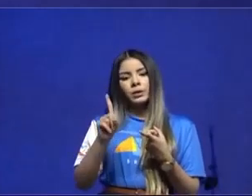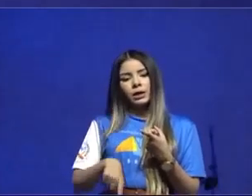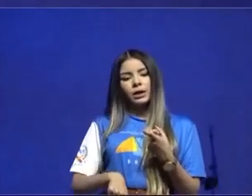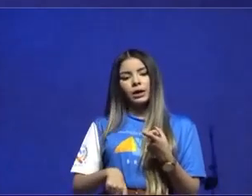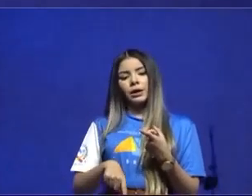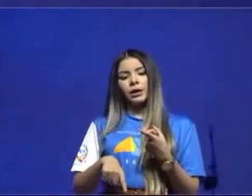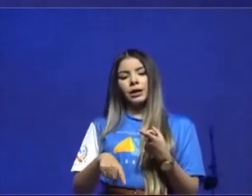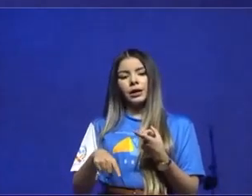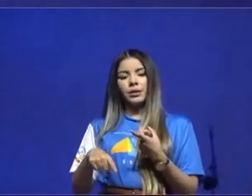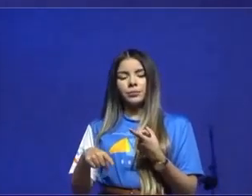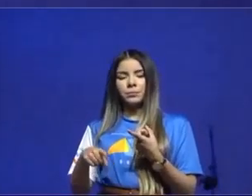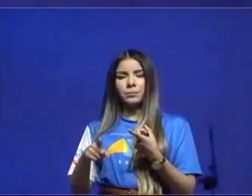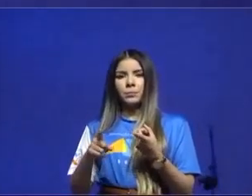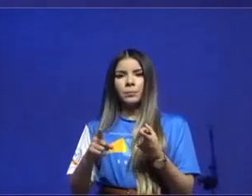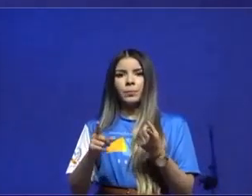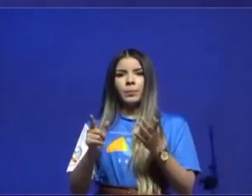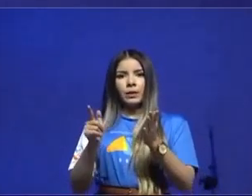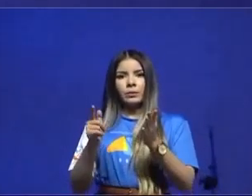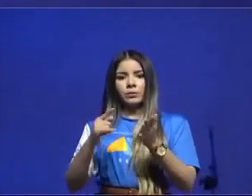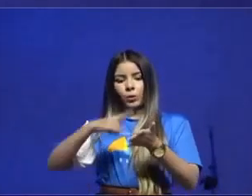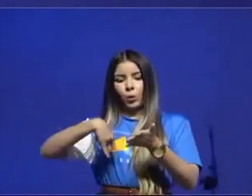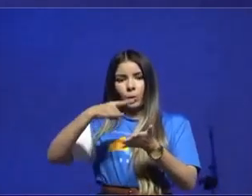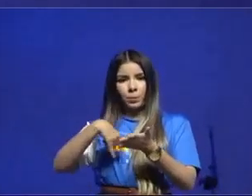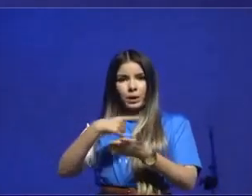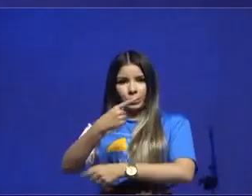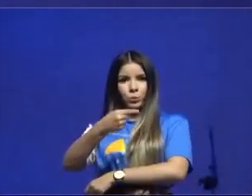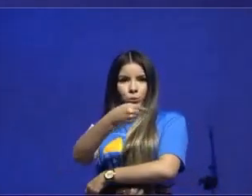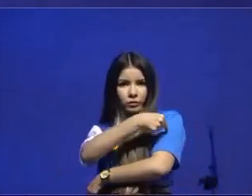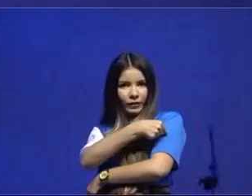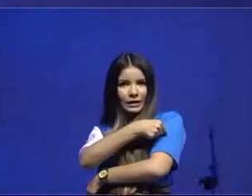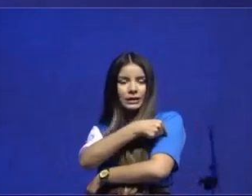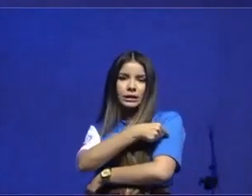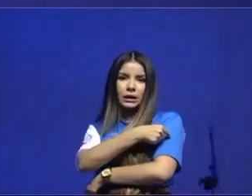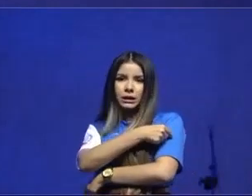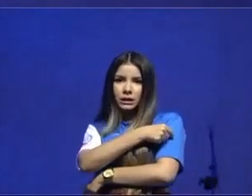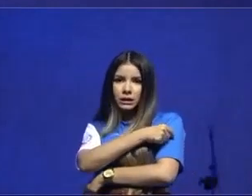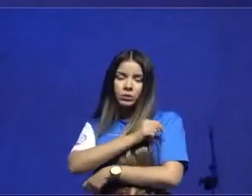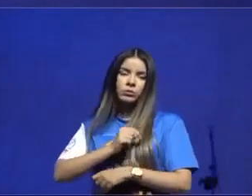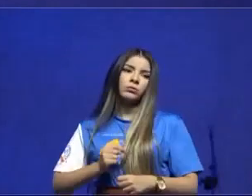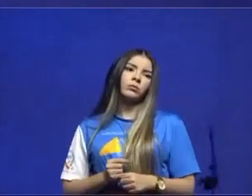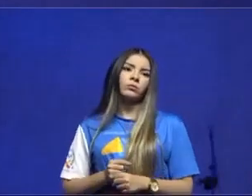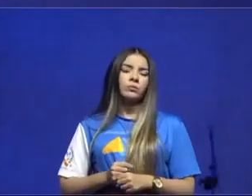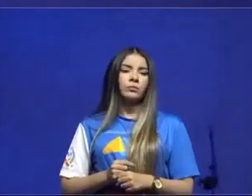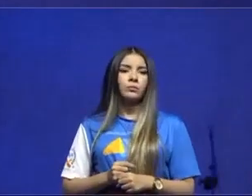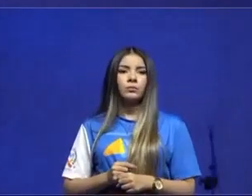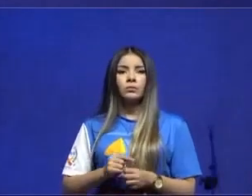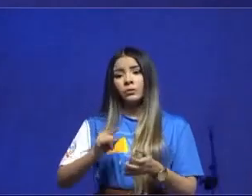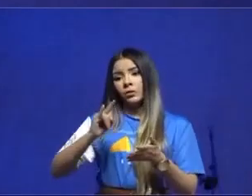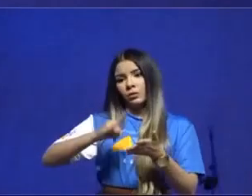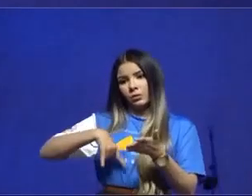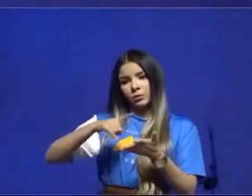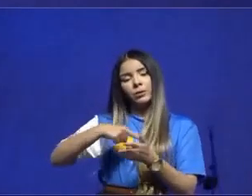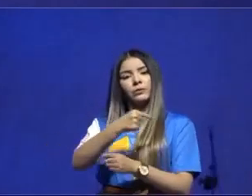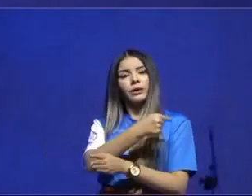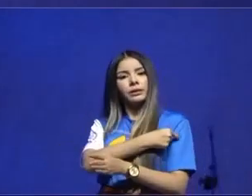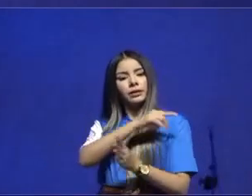that I pasted there a little piece of each vaccination that every child has access to it has